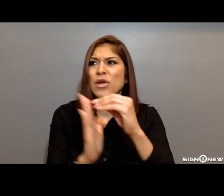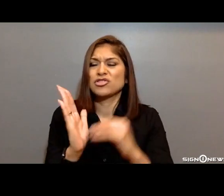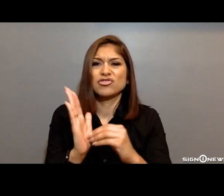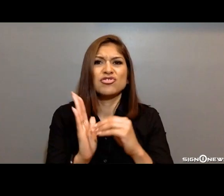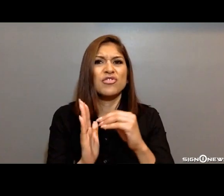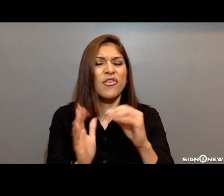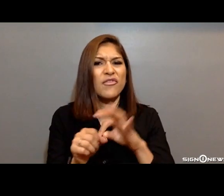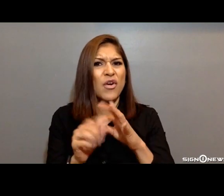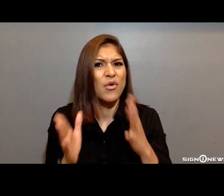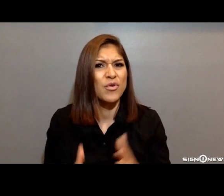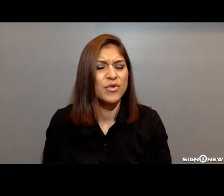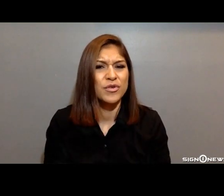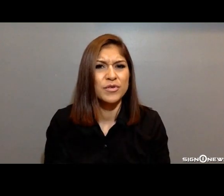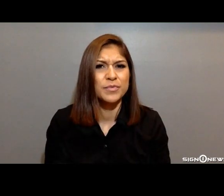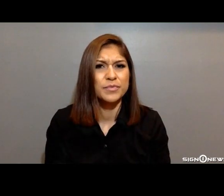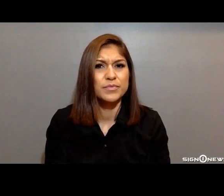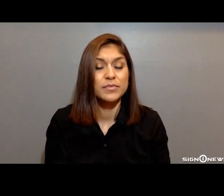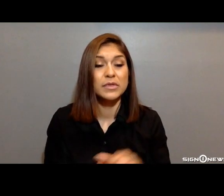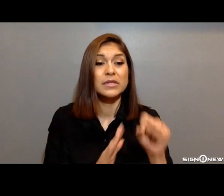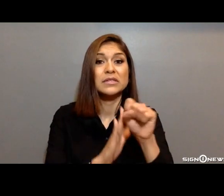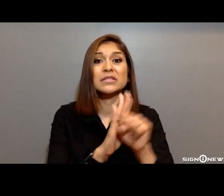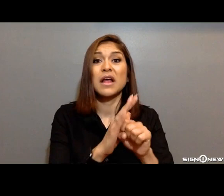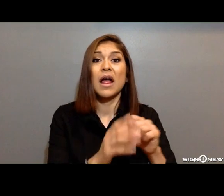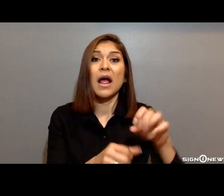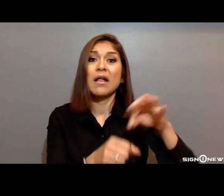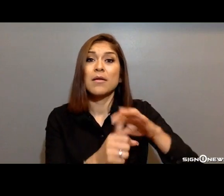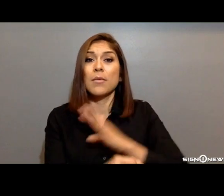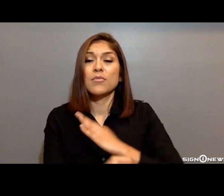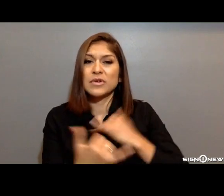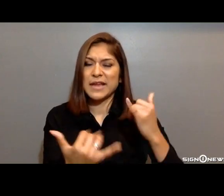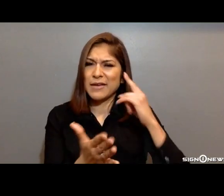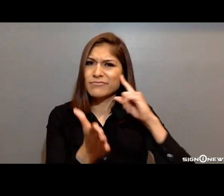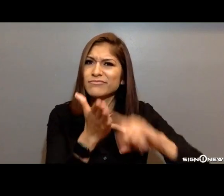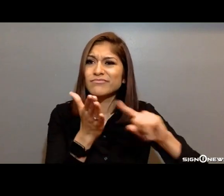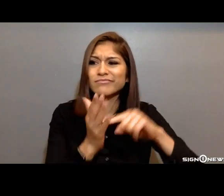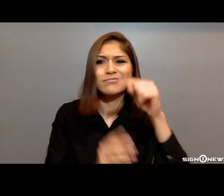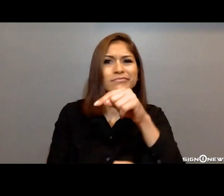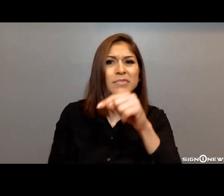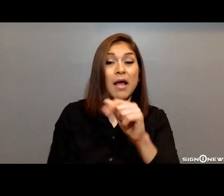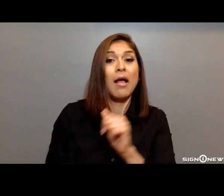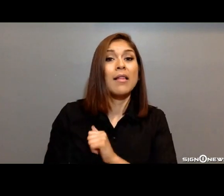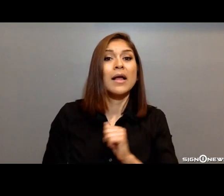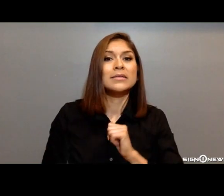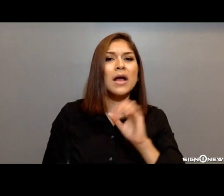registered voters. The state election board is already investigating